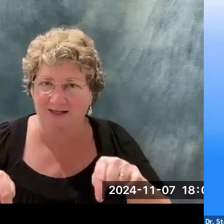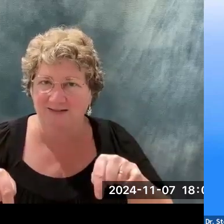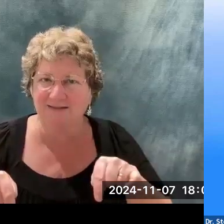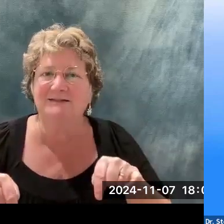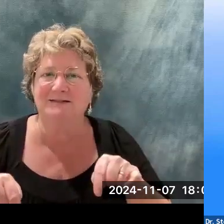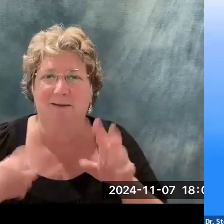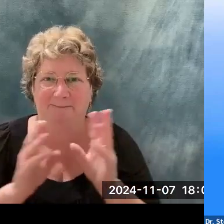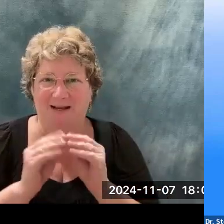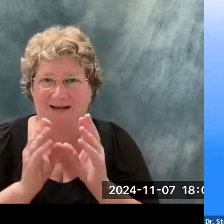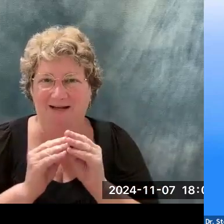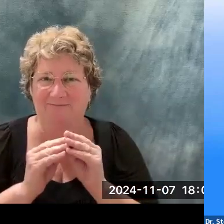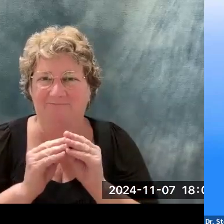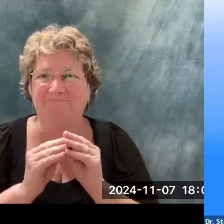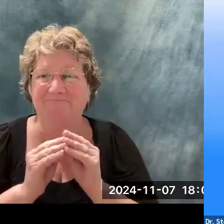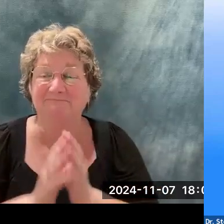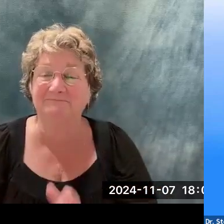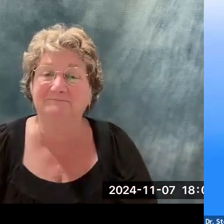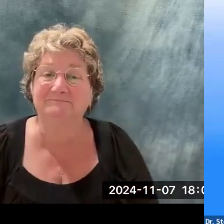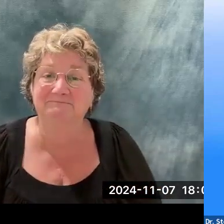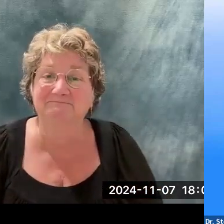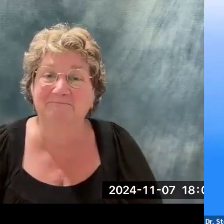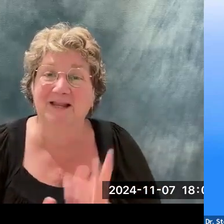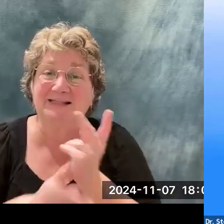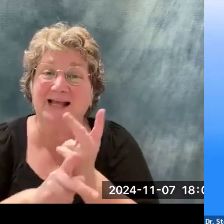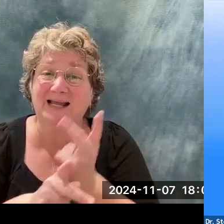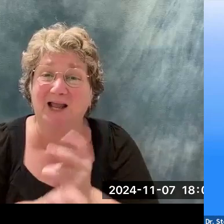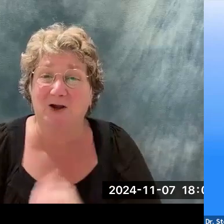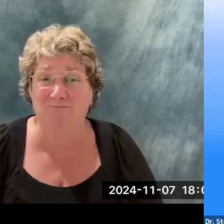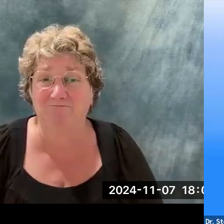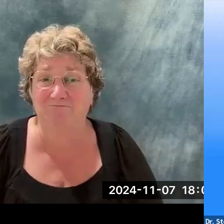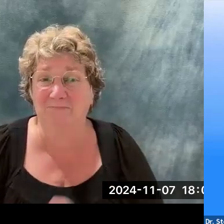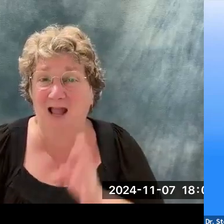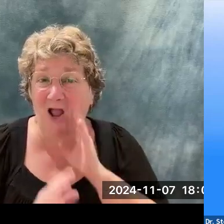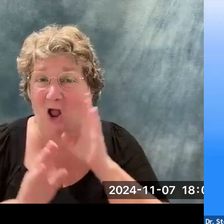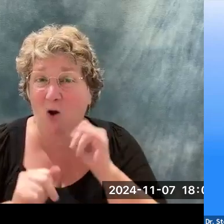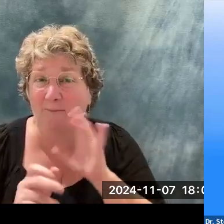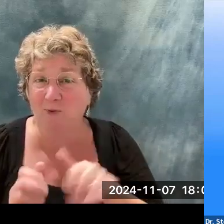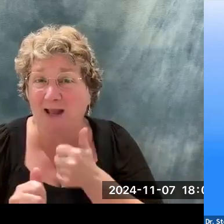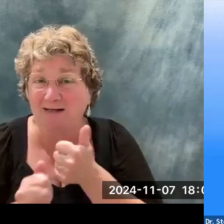Take care everyone. I hope you catch up on some sleep after this eventful week and